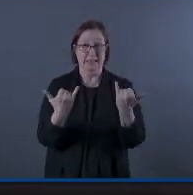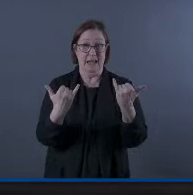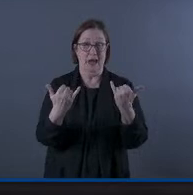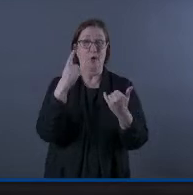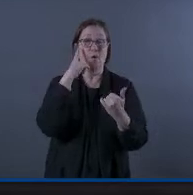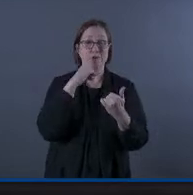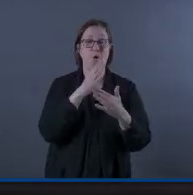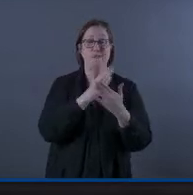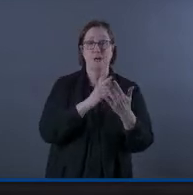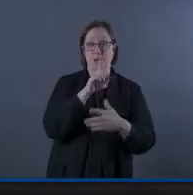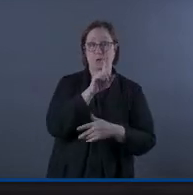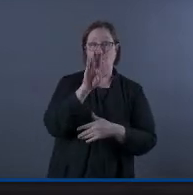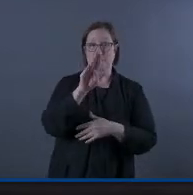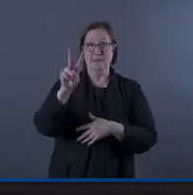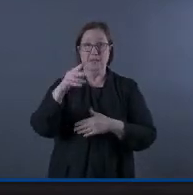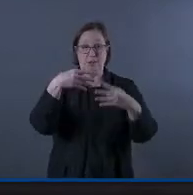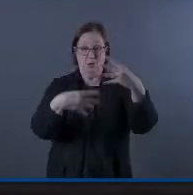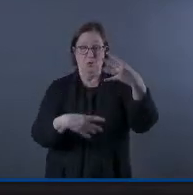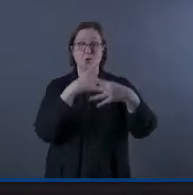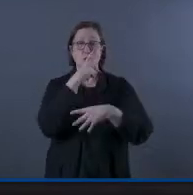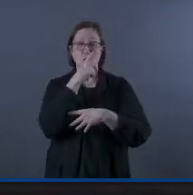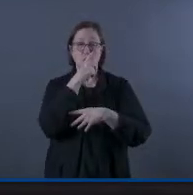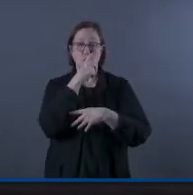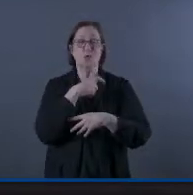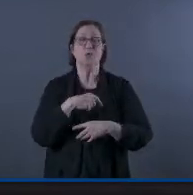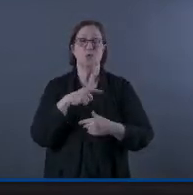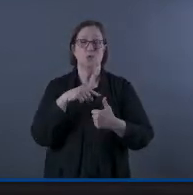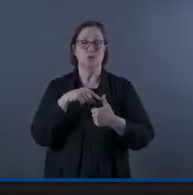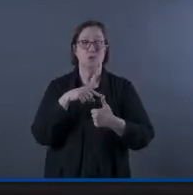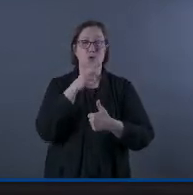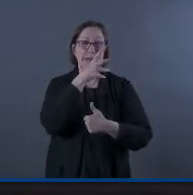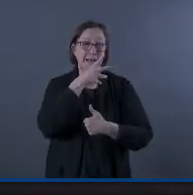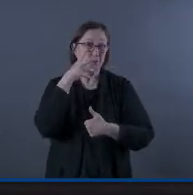are those that work in agriculture, fishing vessels,